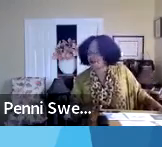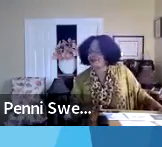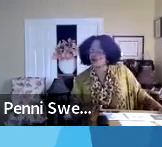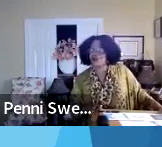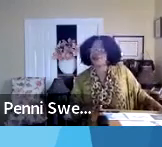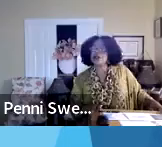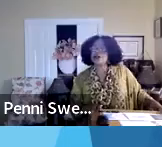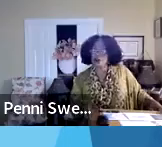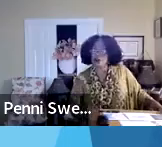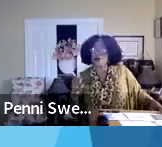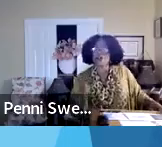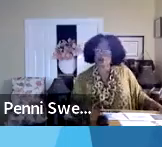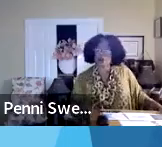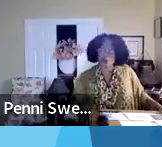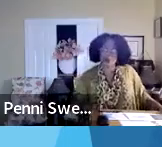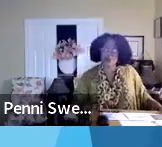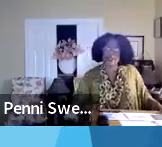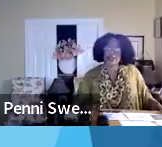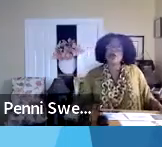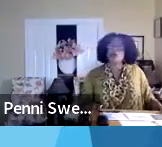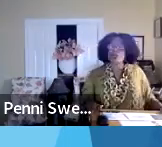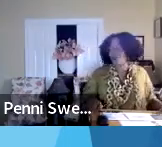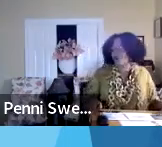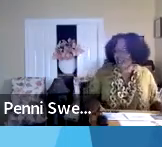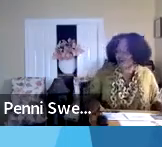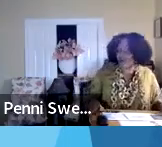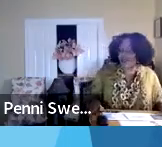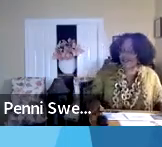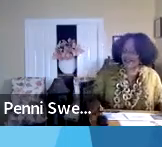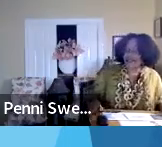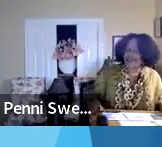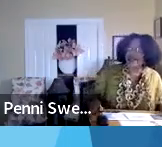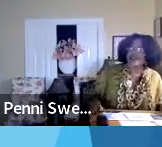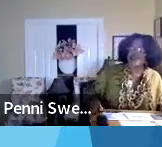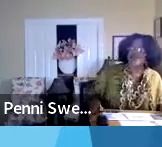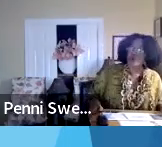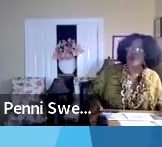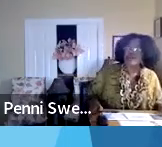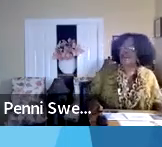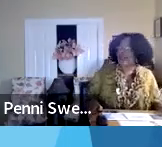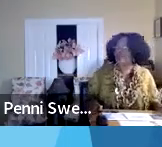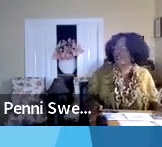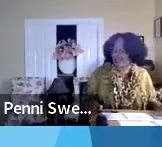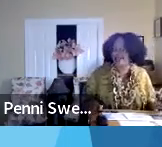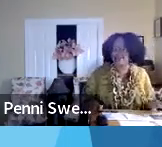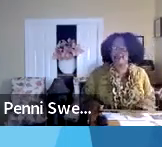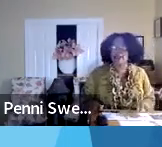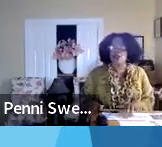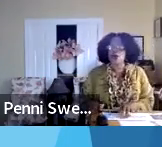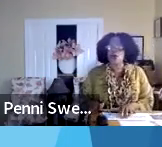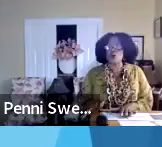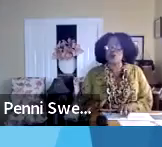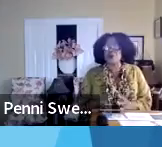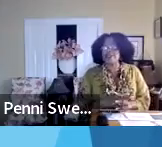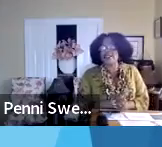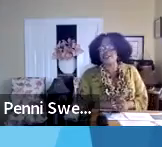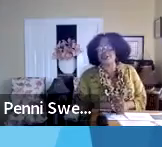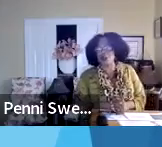telemedicine Johns Hopkins university. My colleague we are excited to have us from Virginia Board for People With